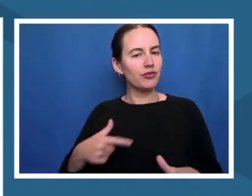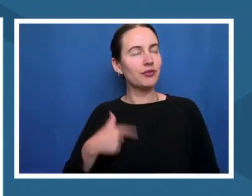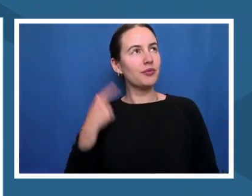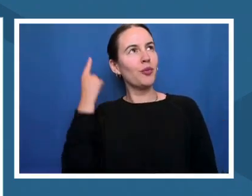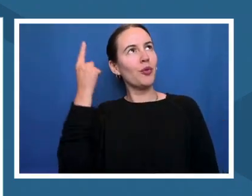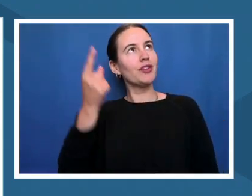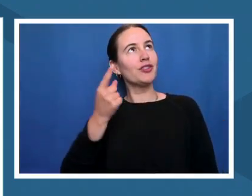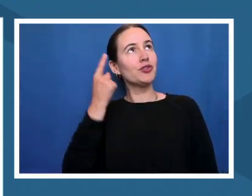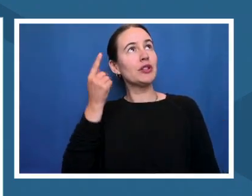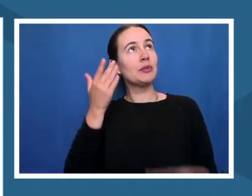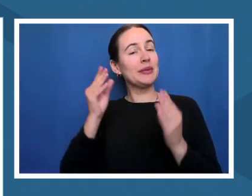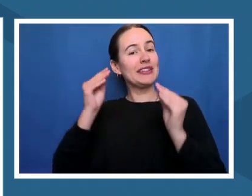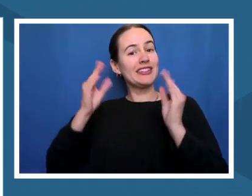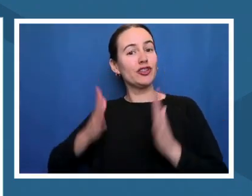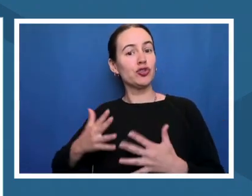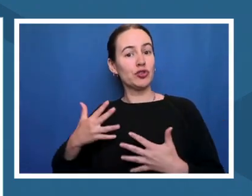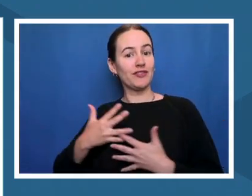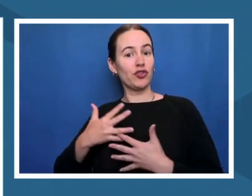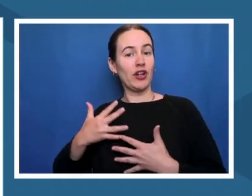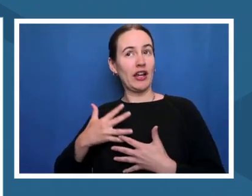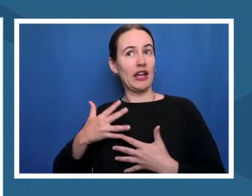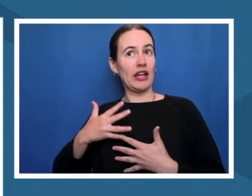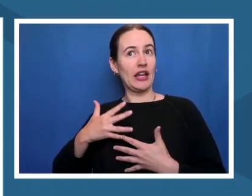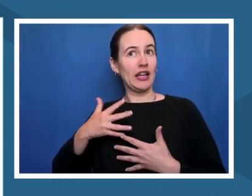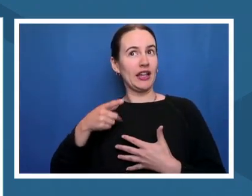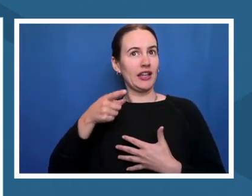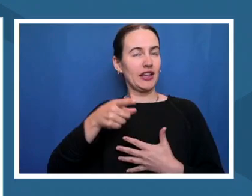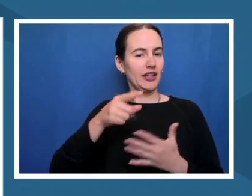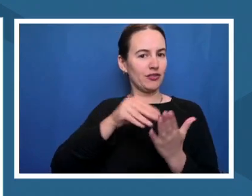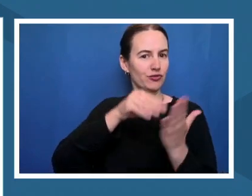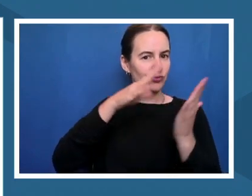students are going to find that same challenge